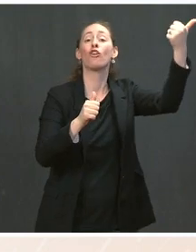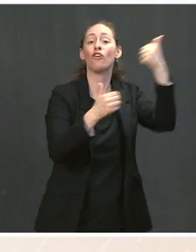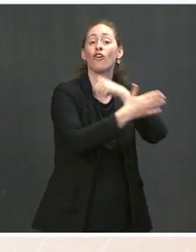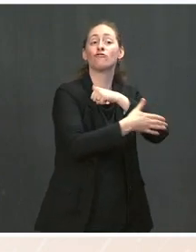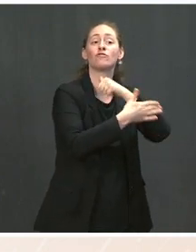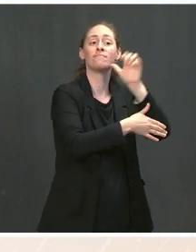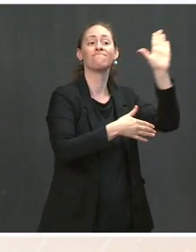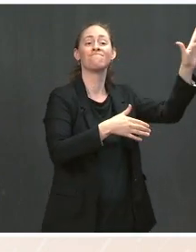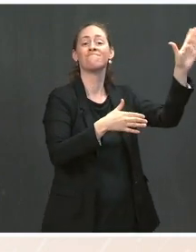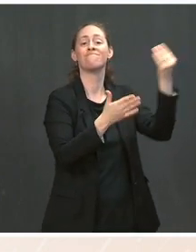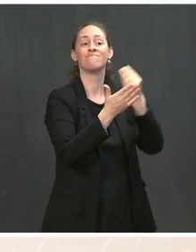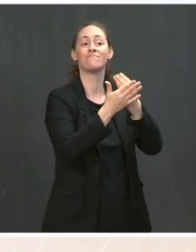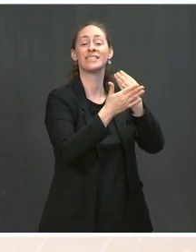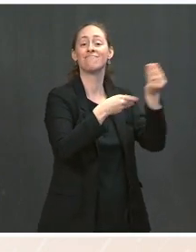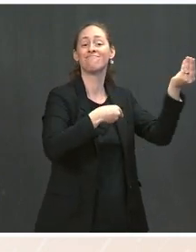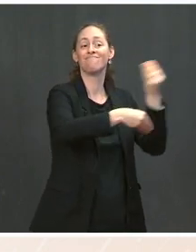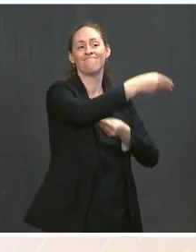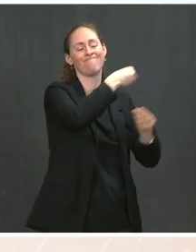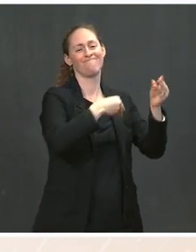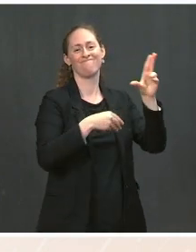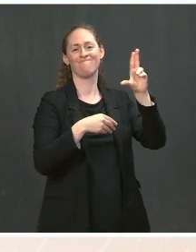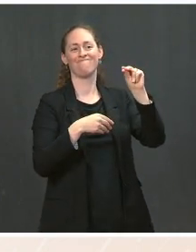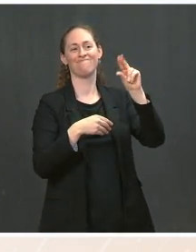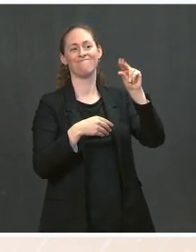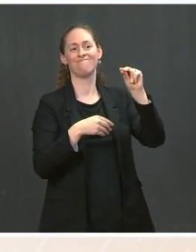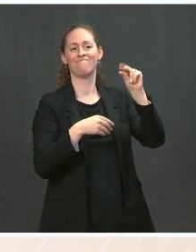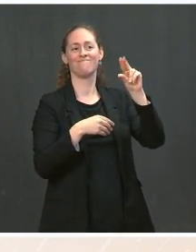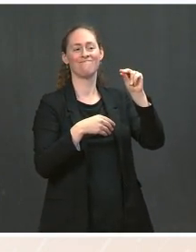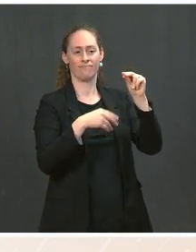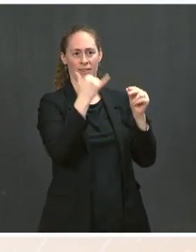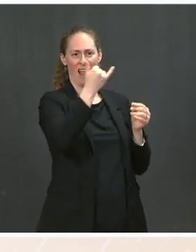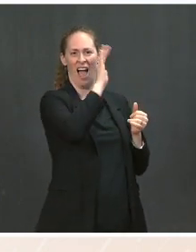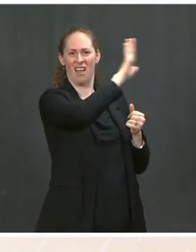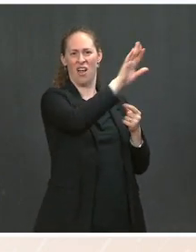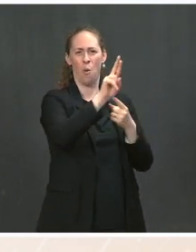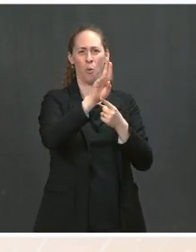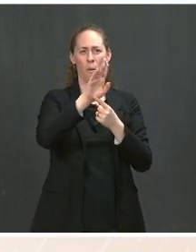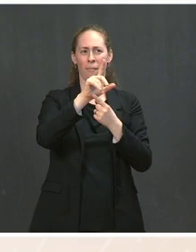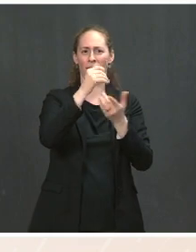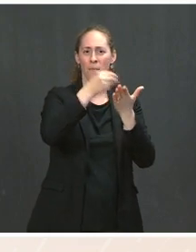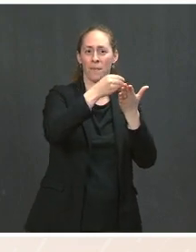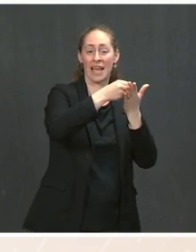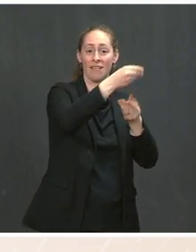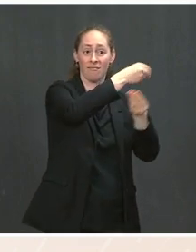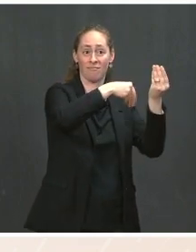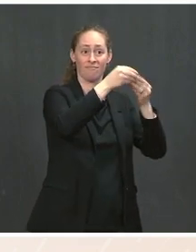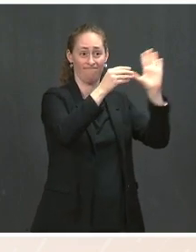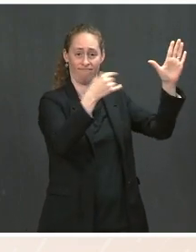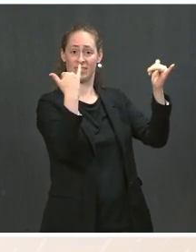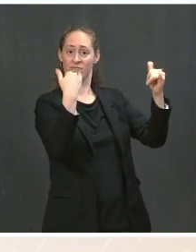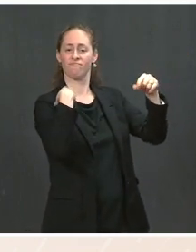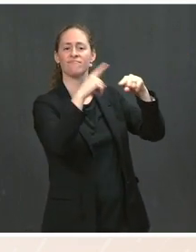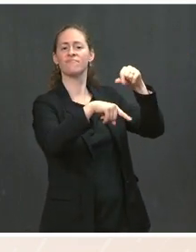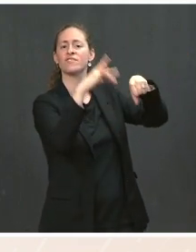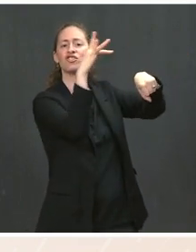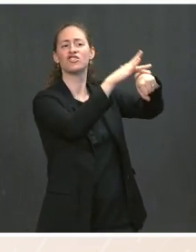Russia's sovereign debt, the ruble-denominated portion, was untouched by our sanctions regime. We've now made a move into this space.